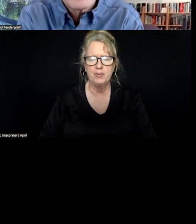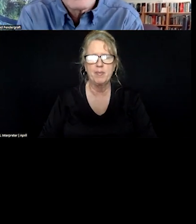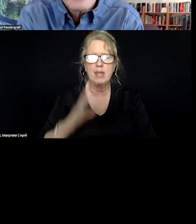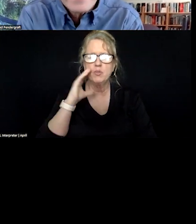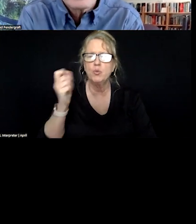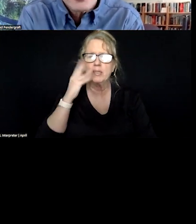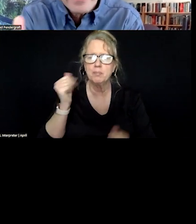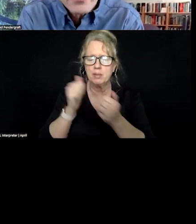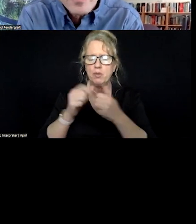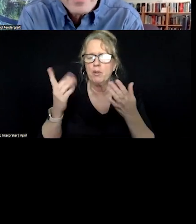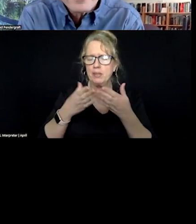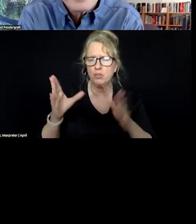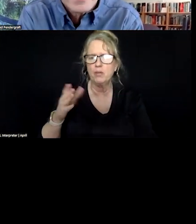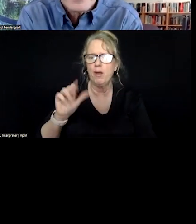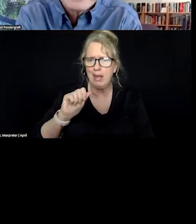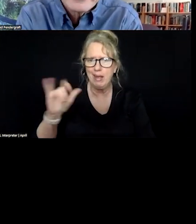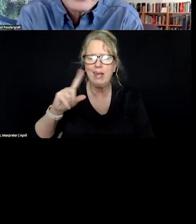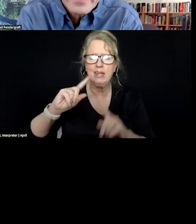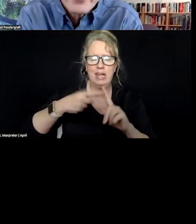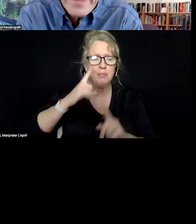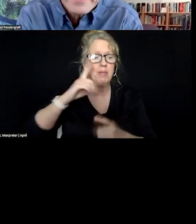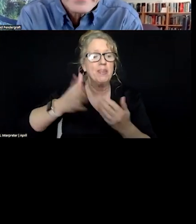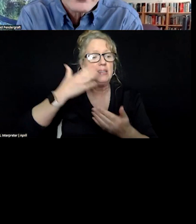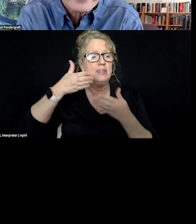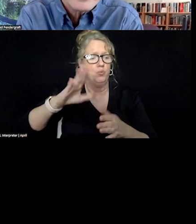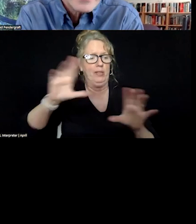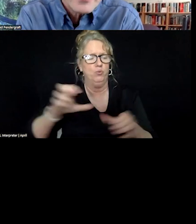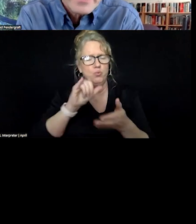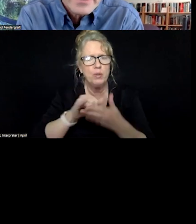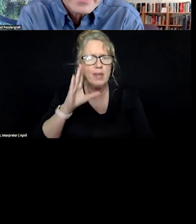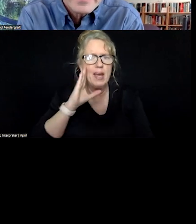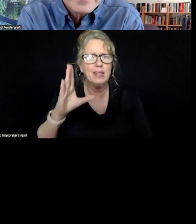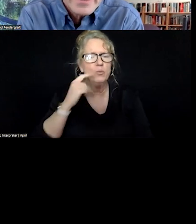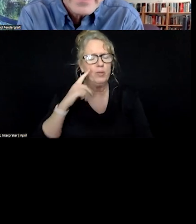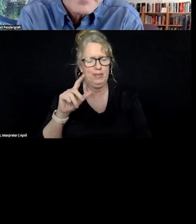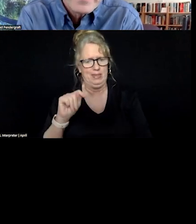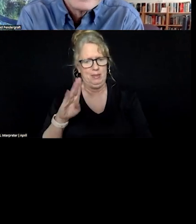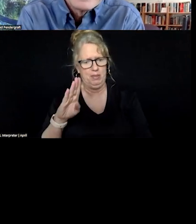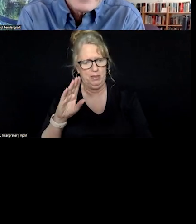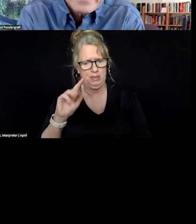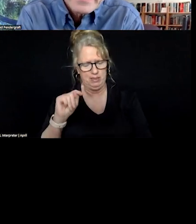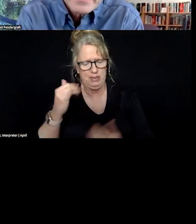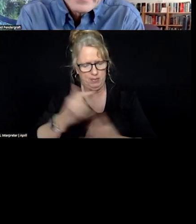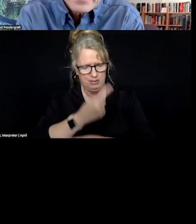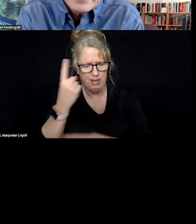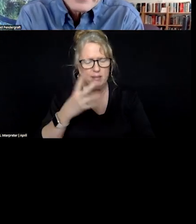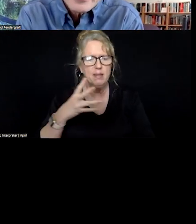GENERATIVE AI. THE EASIEST WAY TO DO THAT IS WITH CHATGPT THESE DAYS.